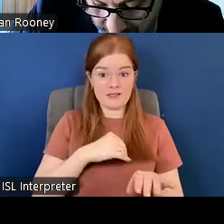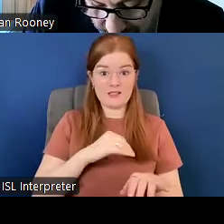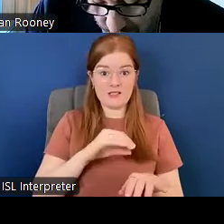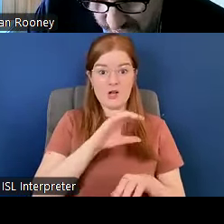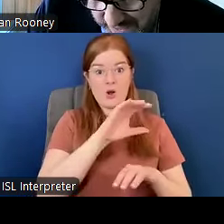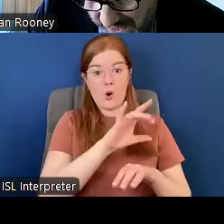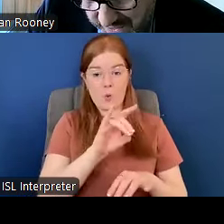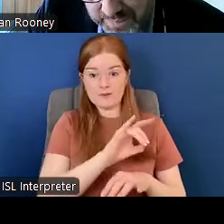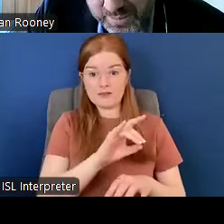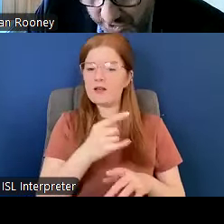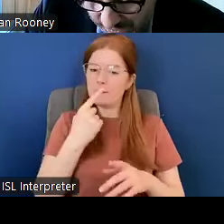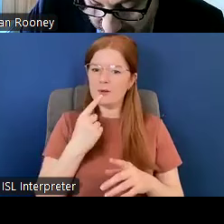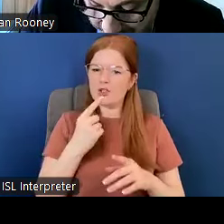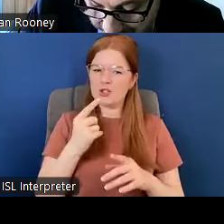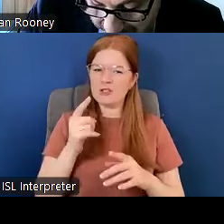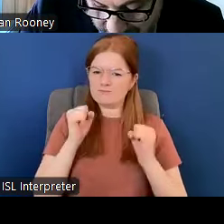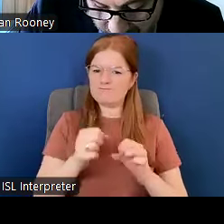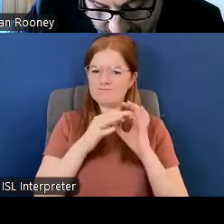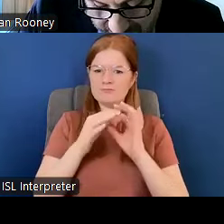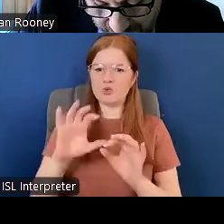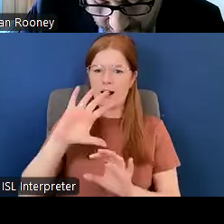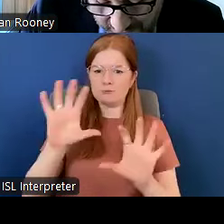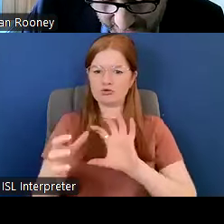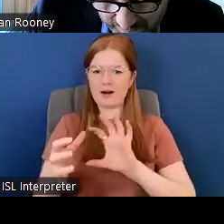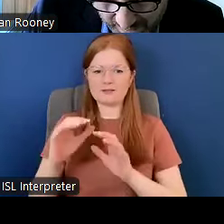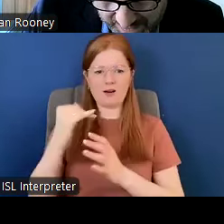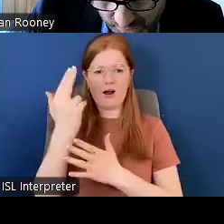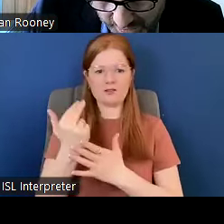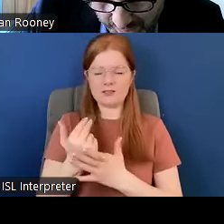clearly owes a debt to pure abstraction, as you can see from this comparison with a